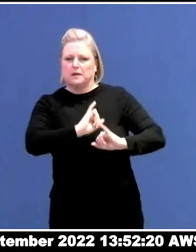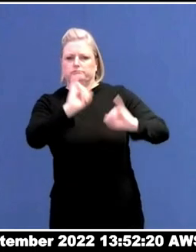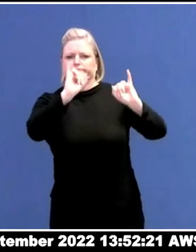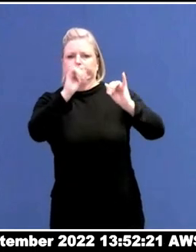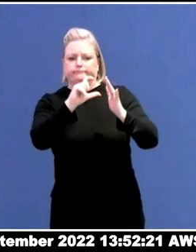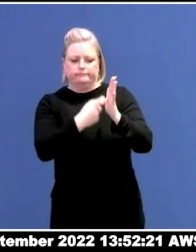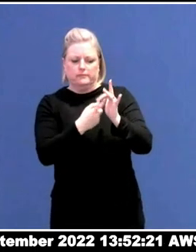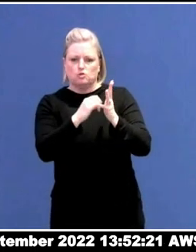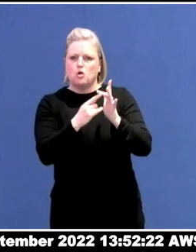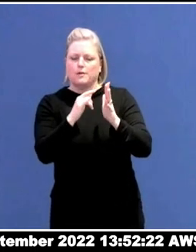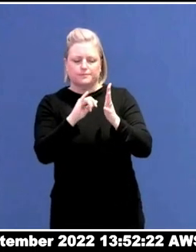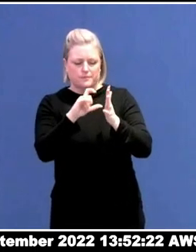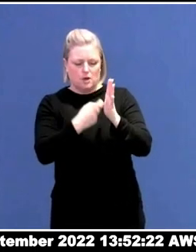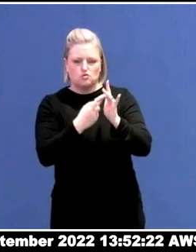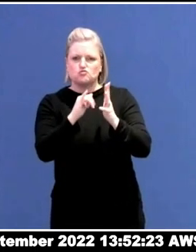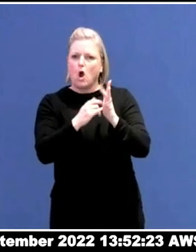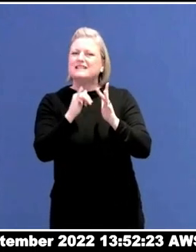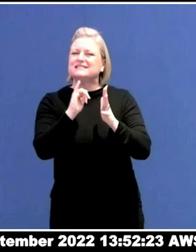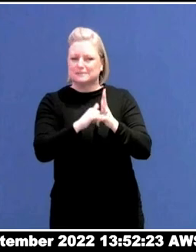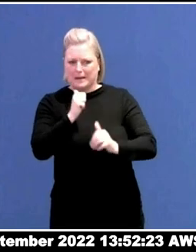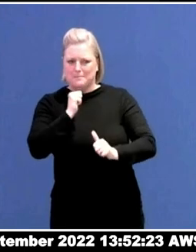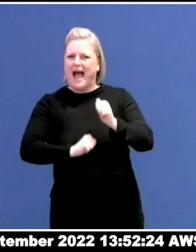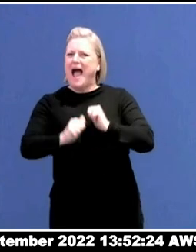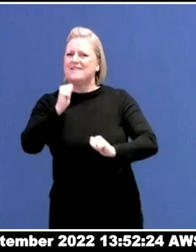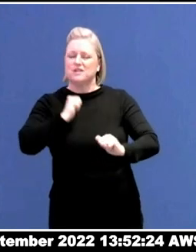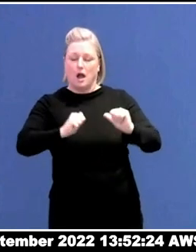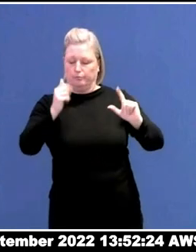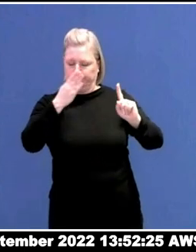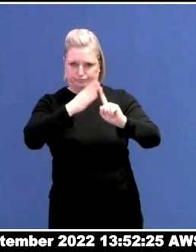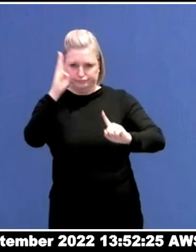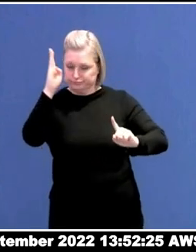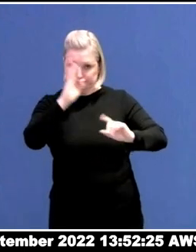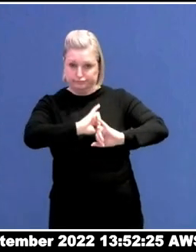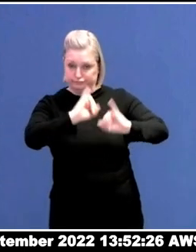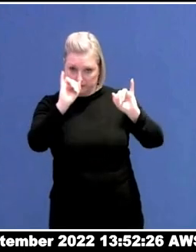What we are talking about is we are saying that prisons can come to a decision where